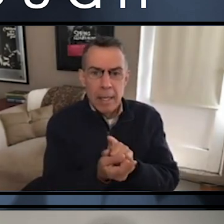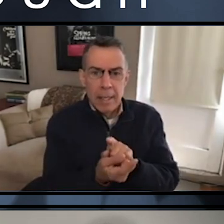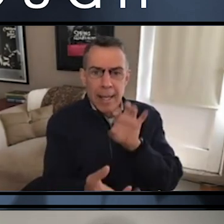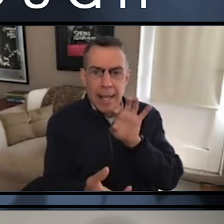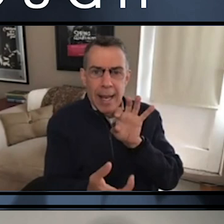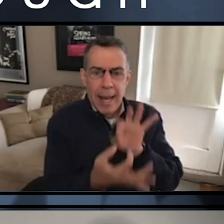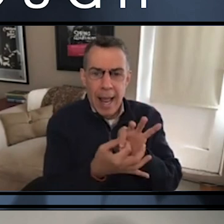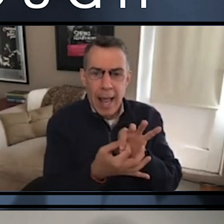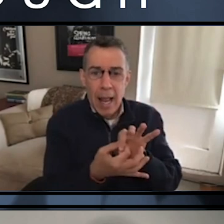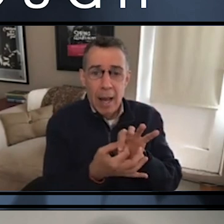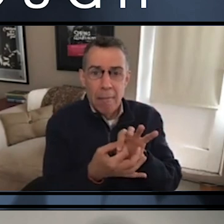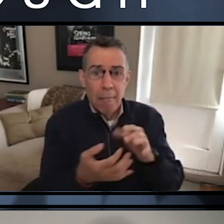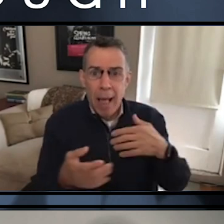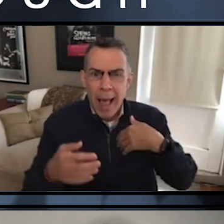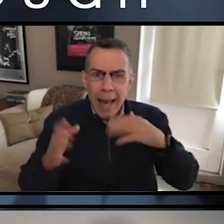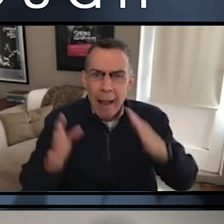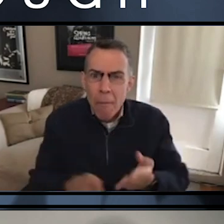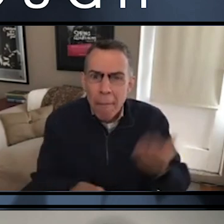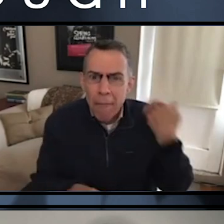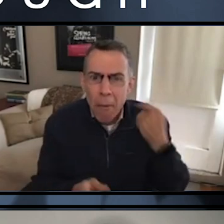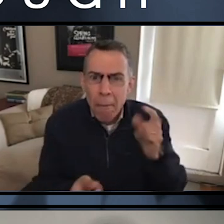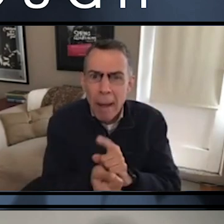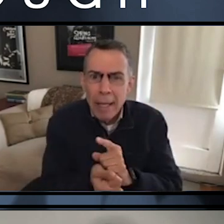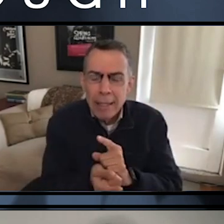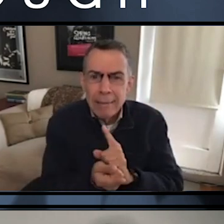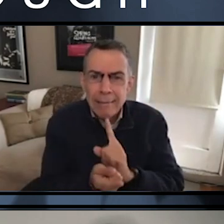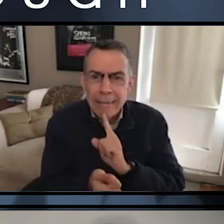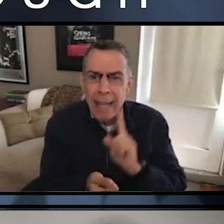met before. In the DeafBlind community and got to know him in this one